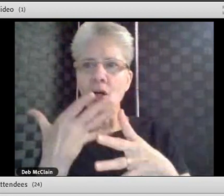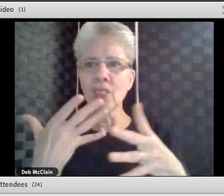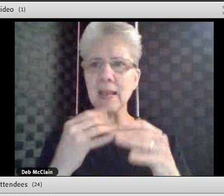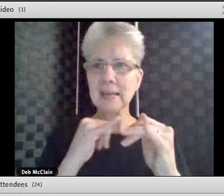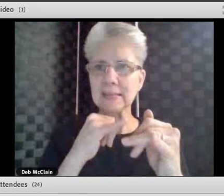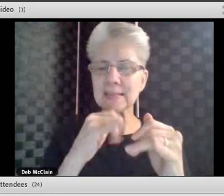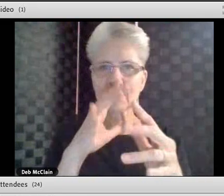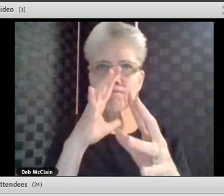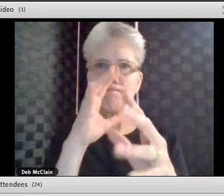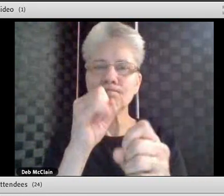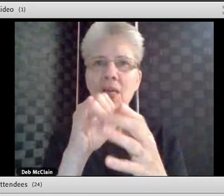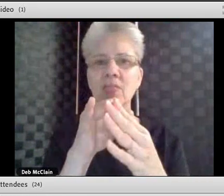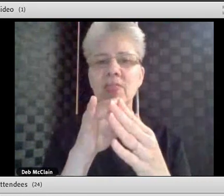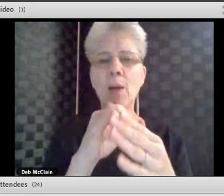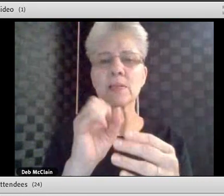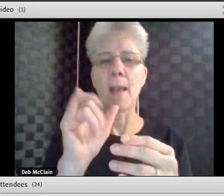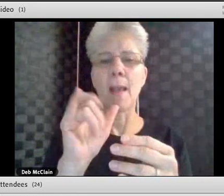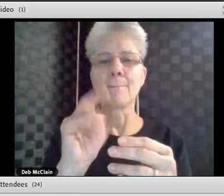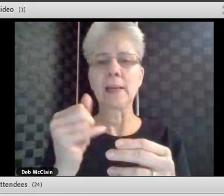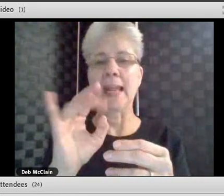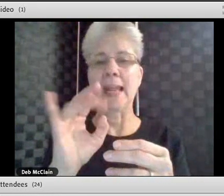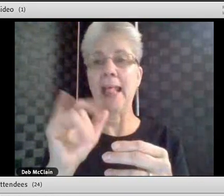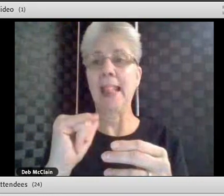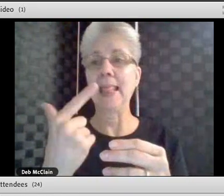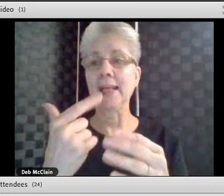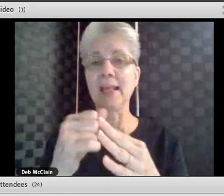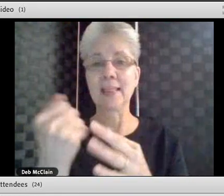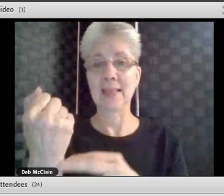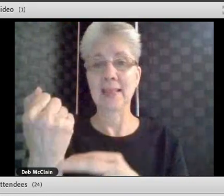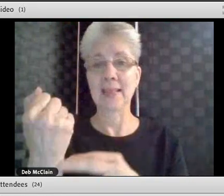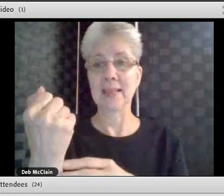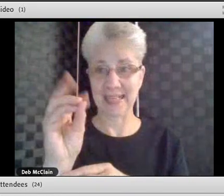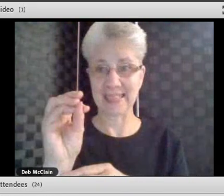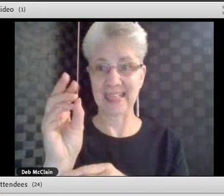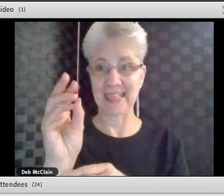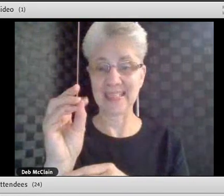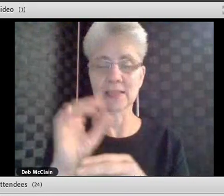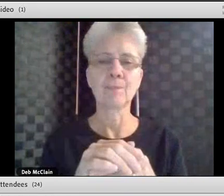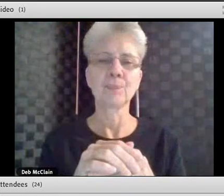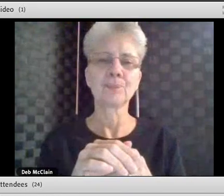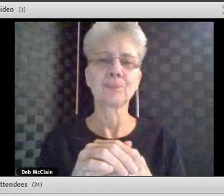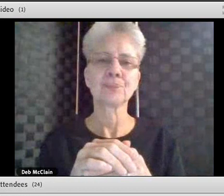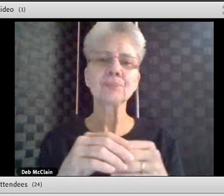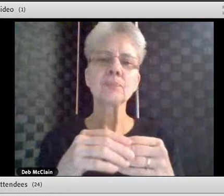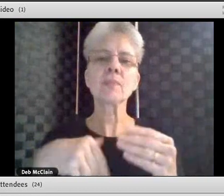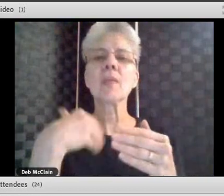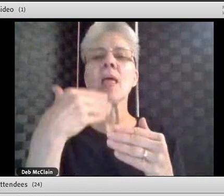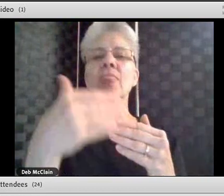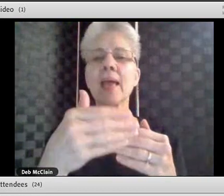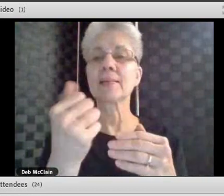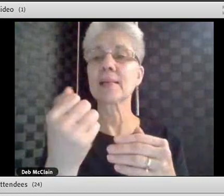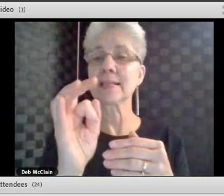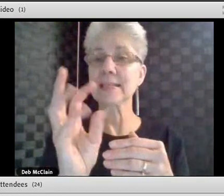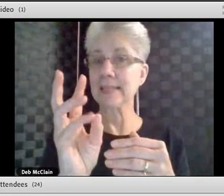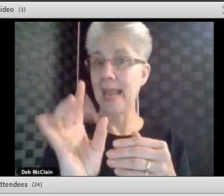That was by Morton Heilig, and that was in the '60s. We kind of get to 1968 where the device,